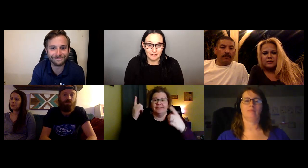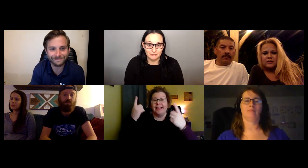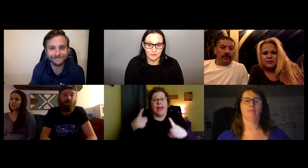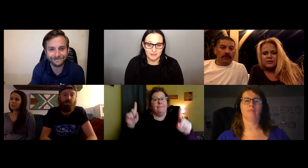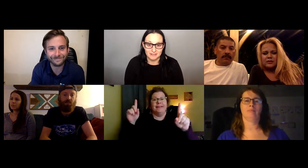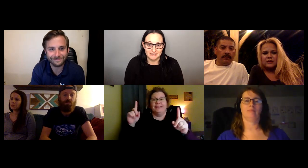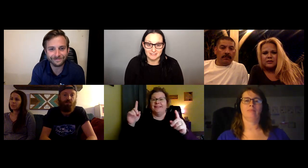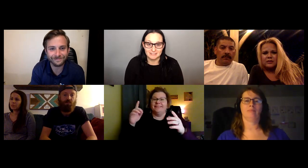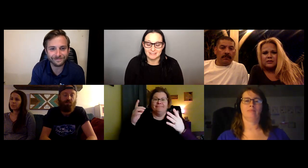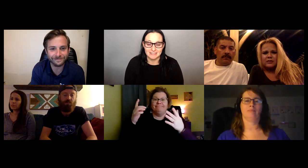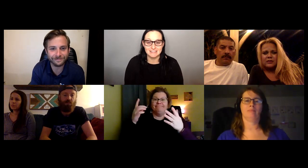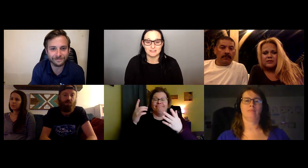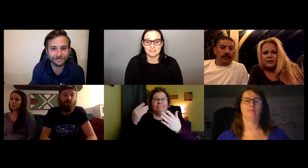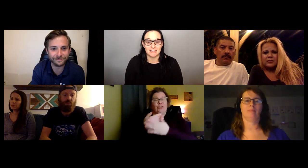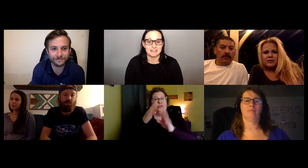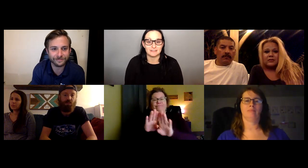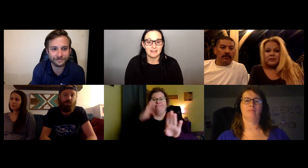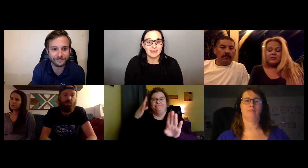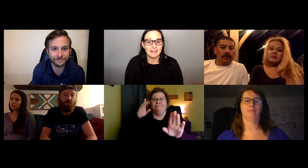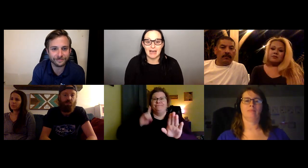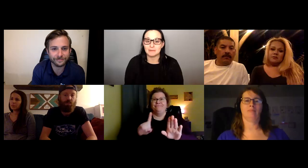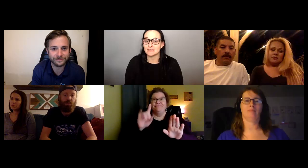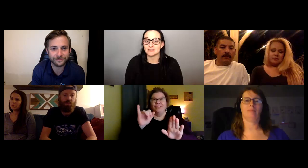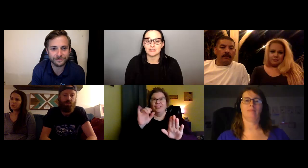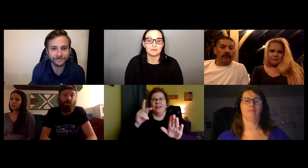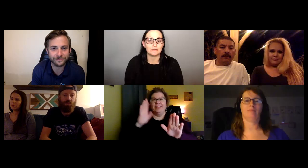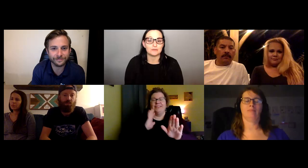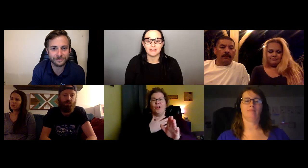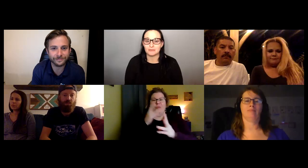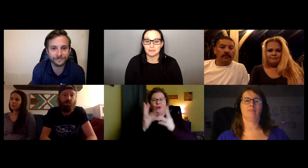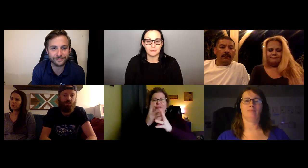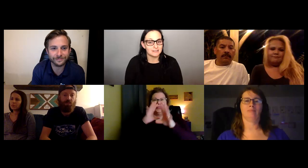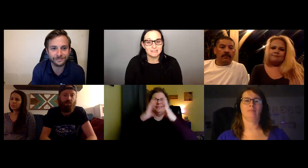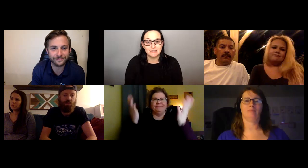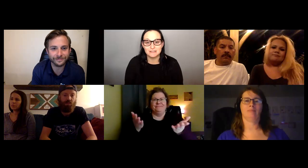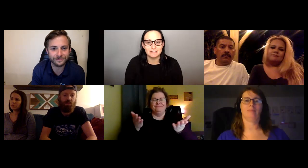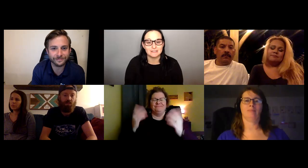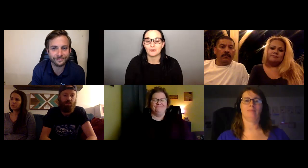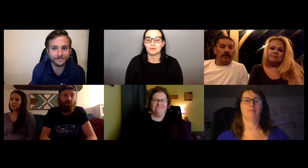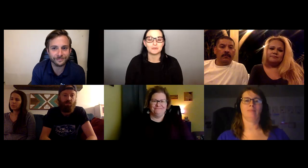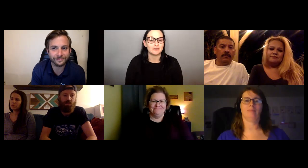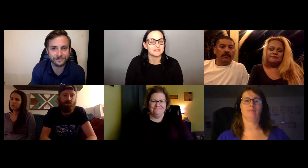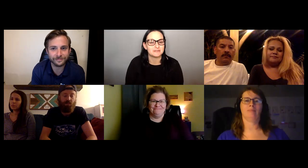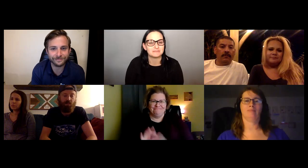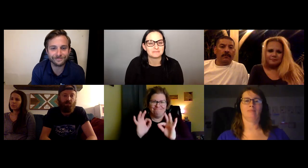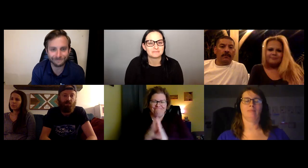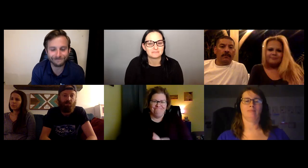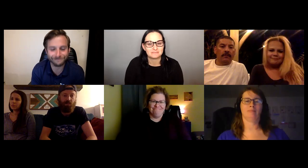for this it just kind of happened and it's a new door that we walked into and